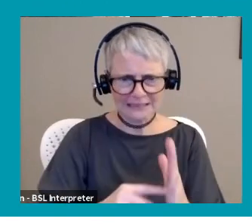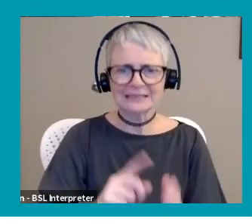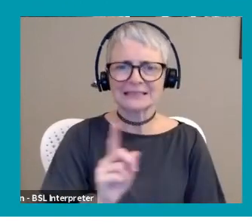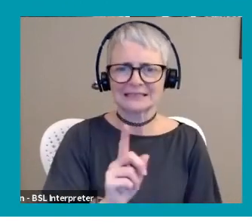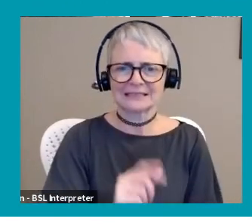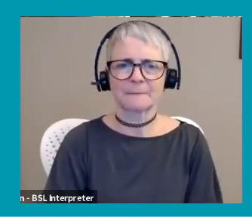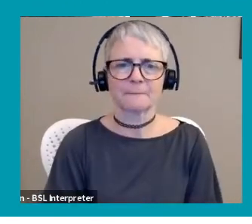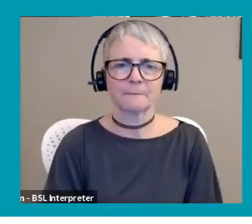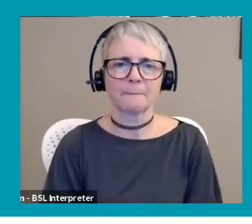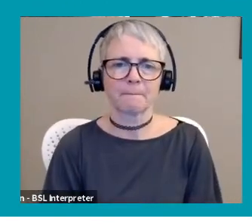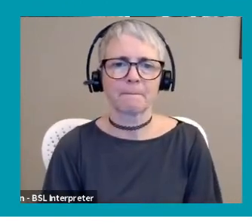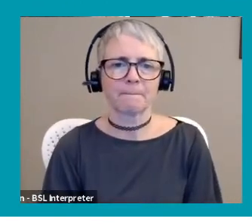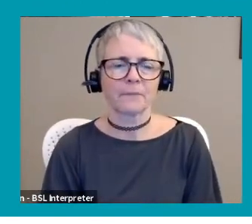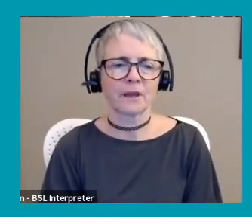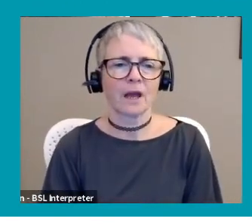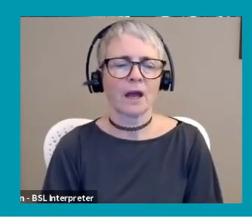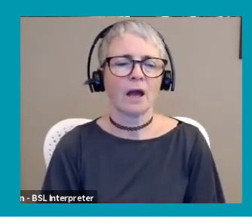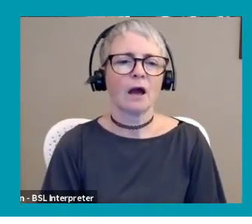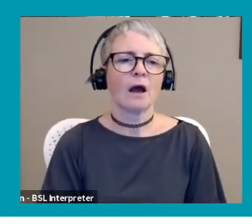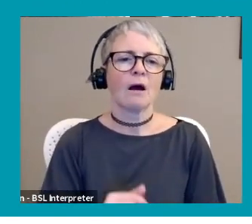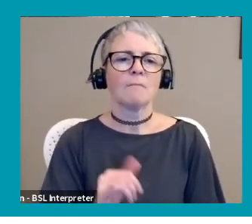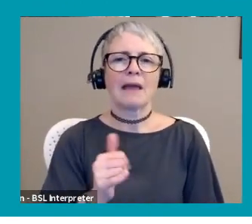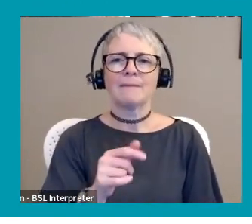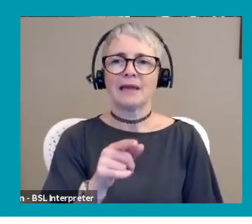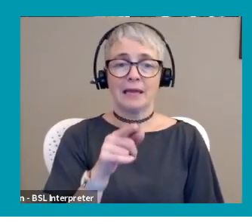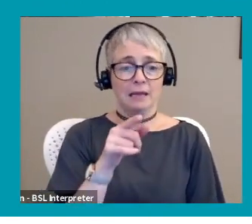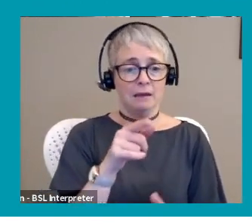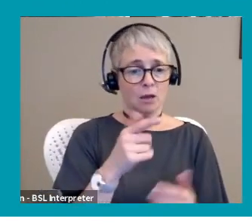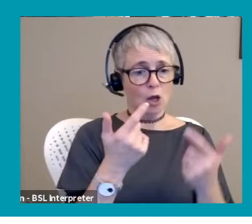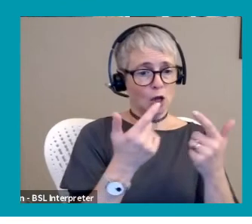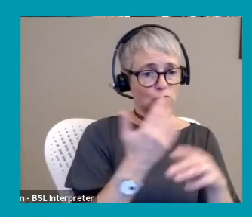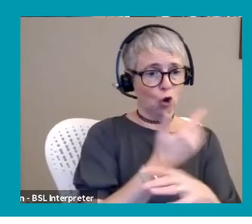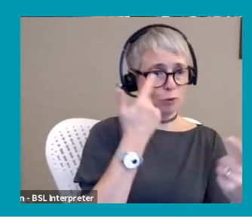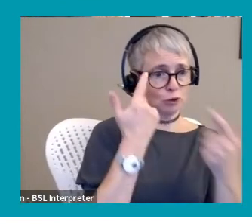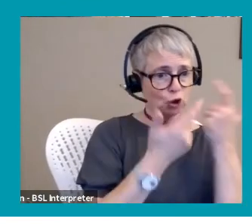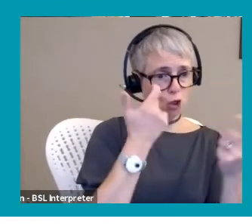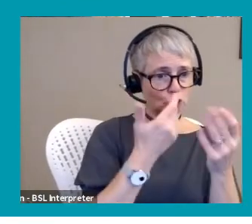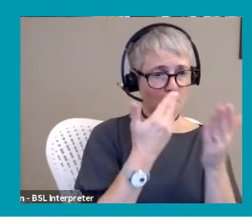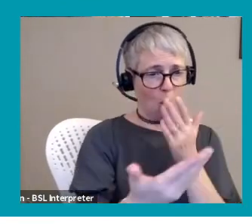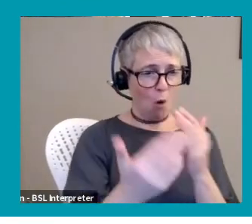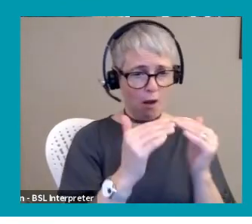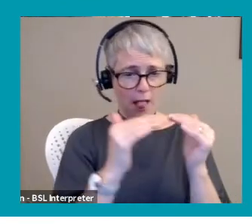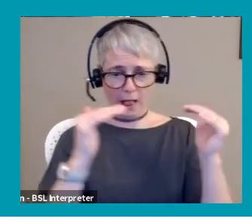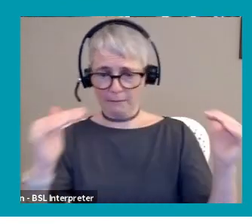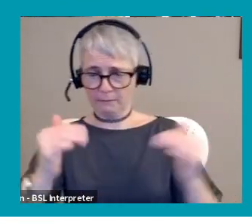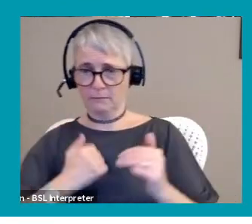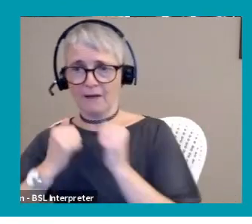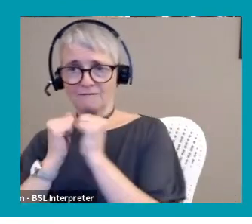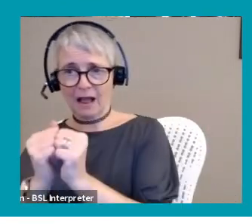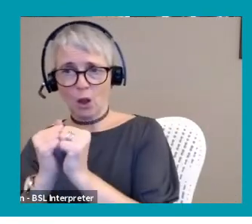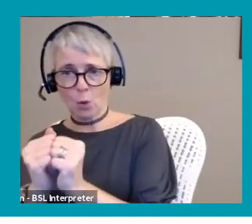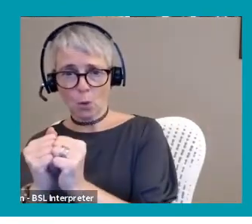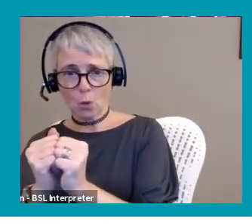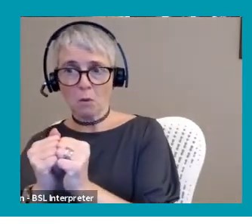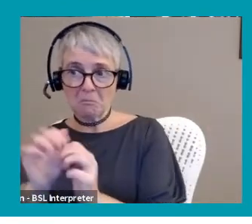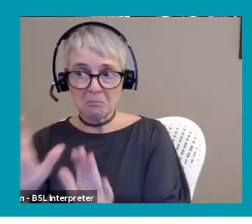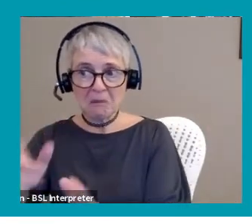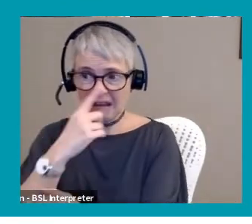job search more aligned to your values we're happy to give you tips and ideas.